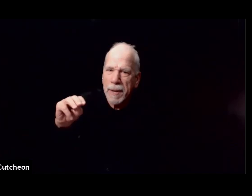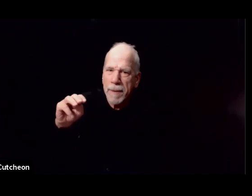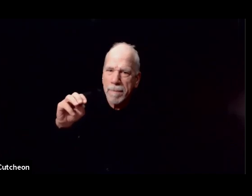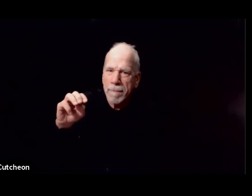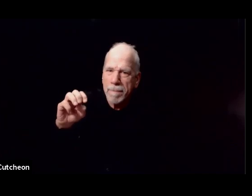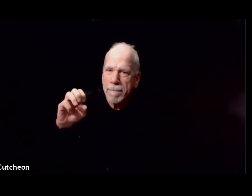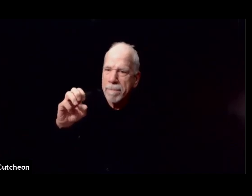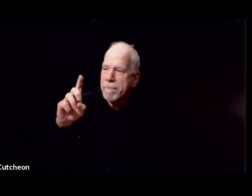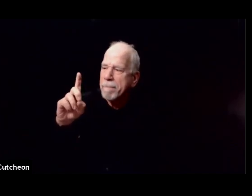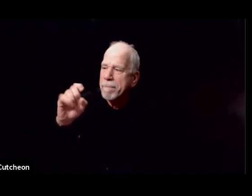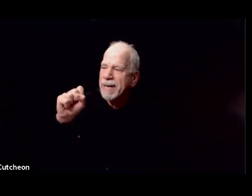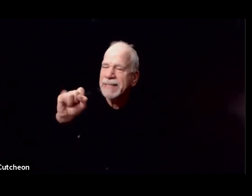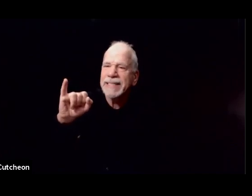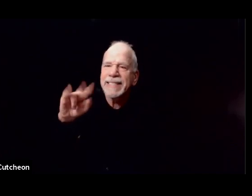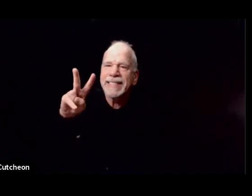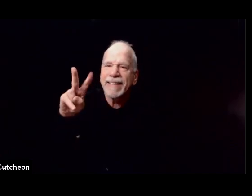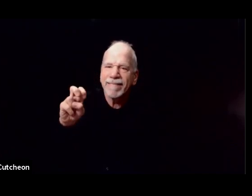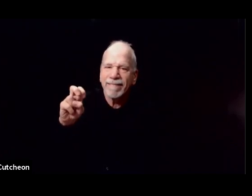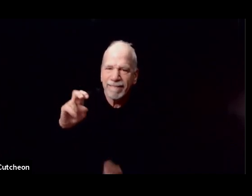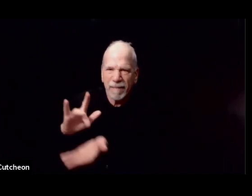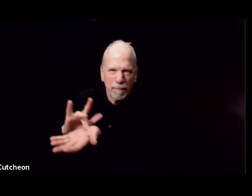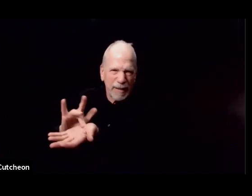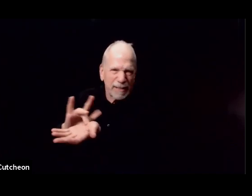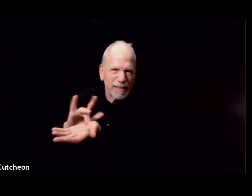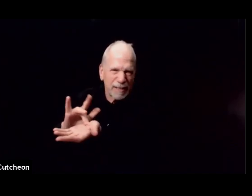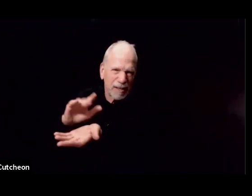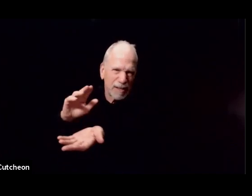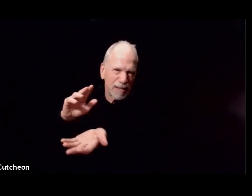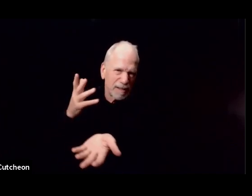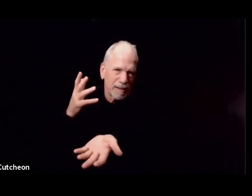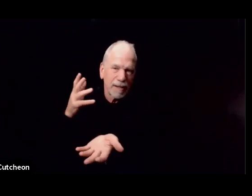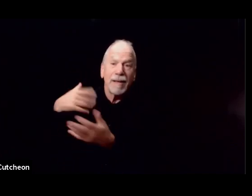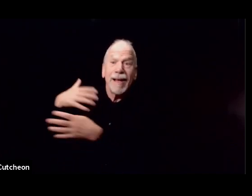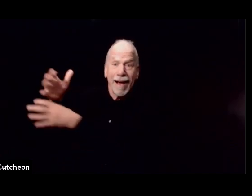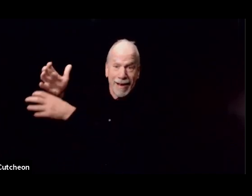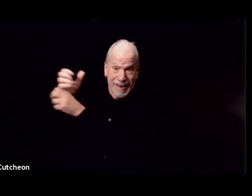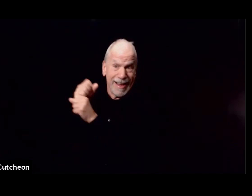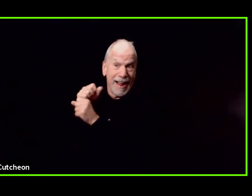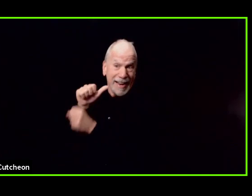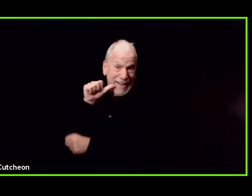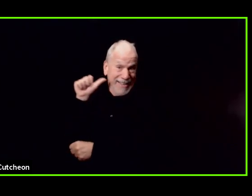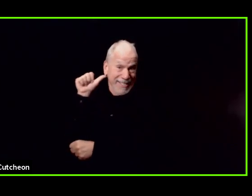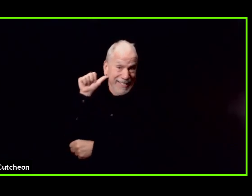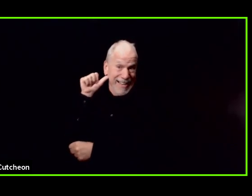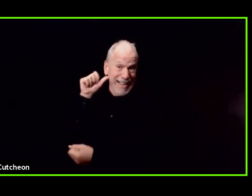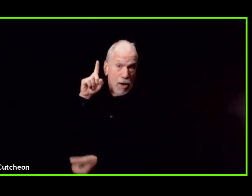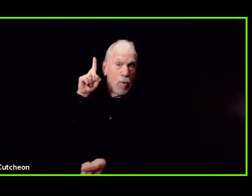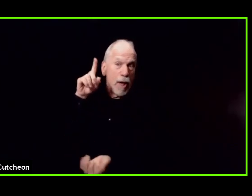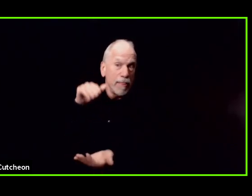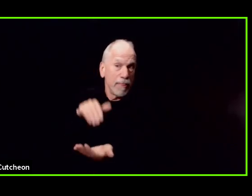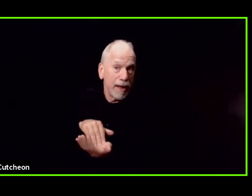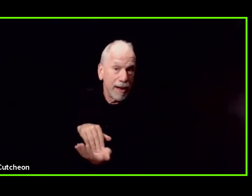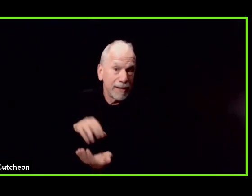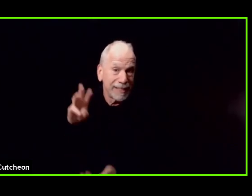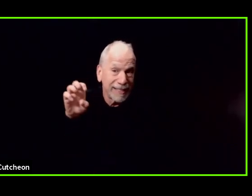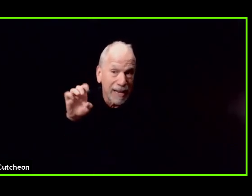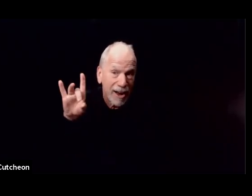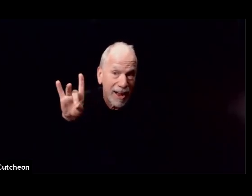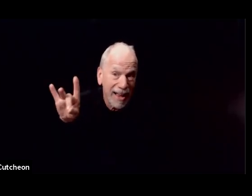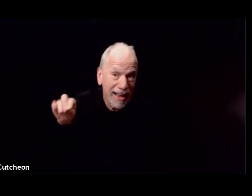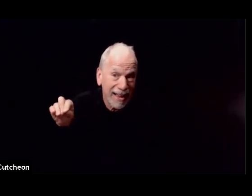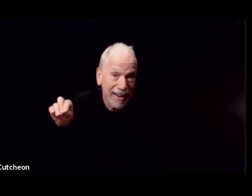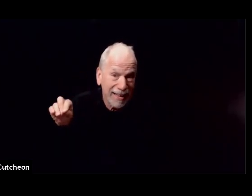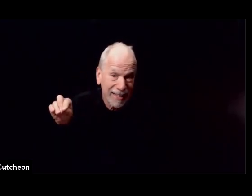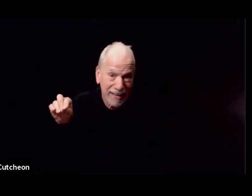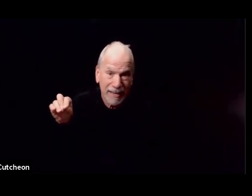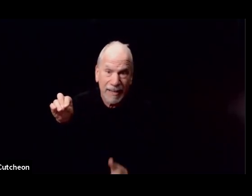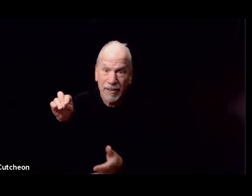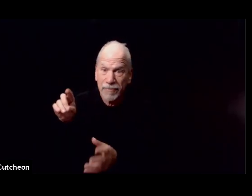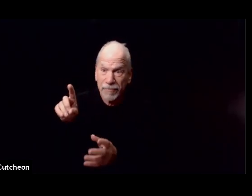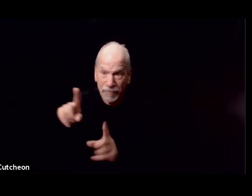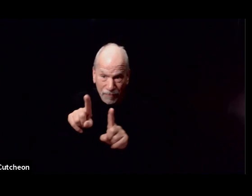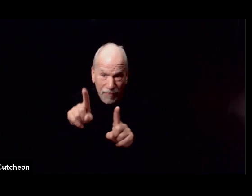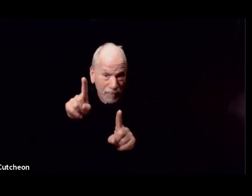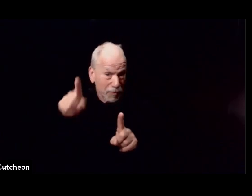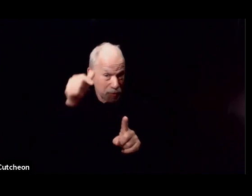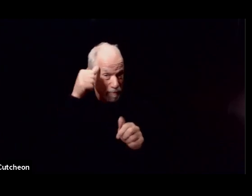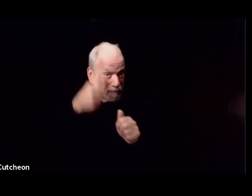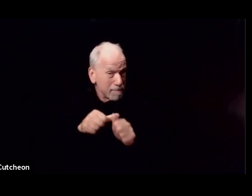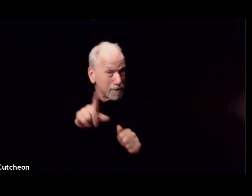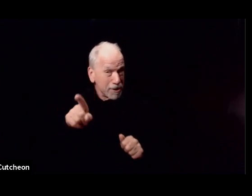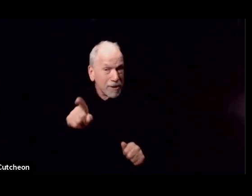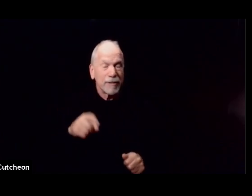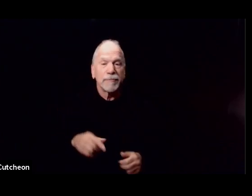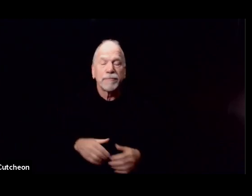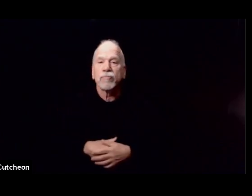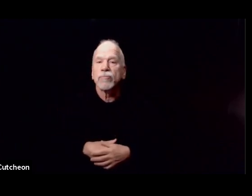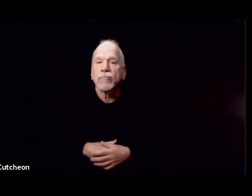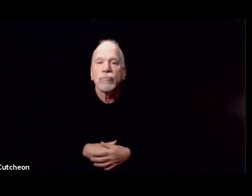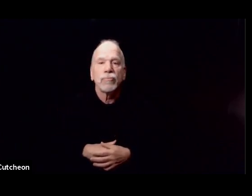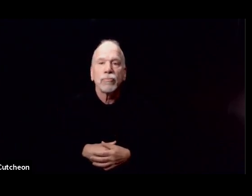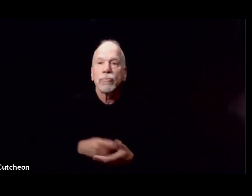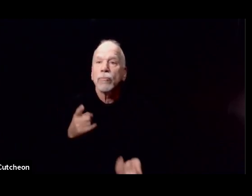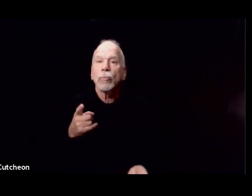of 1680 vials and as you may remember if you are doing a five-day course it is six vials.